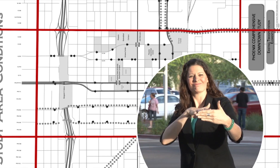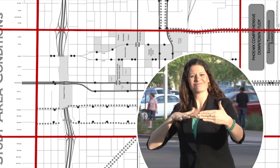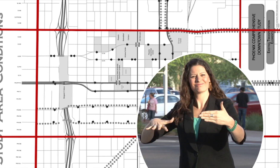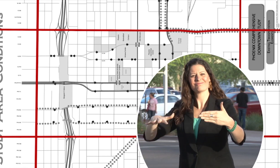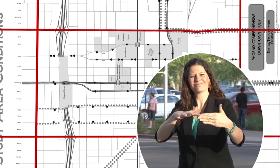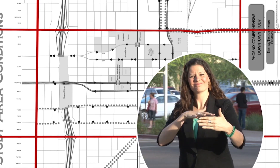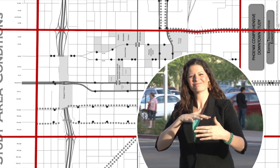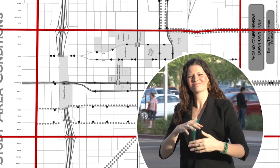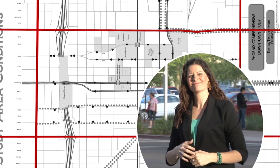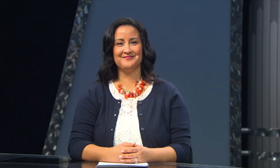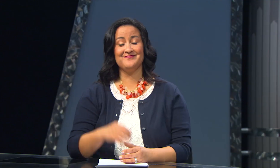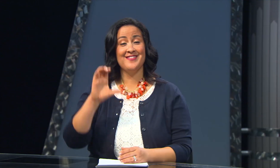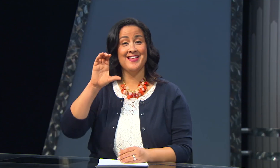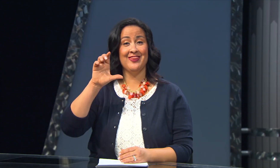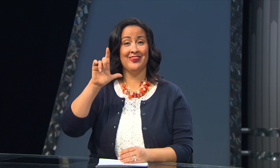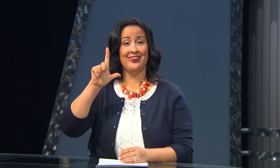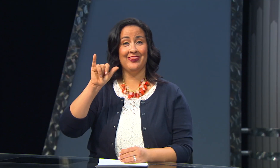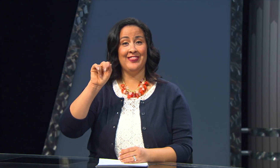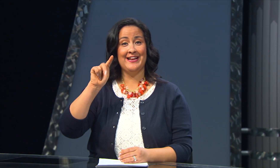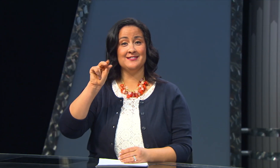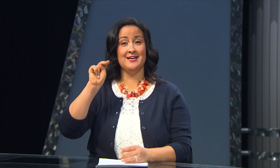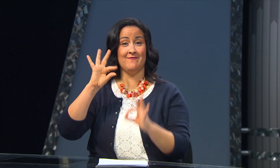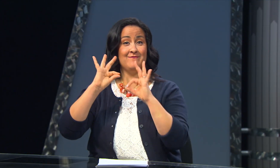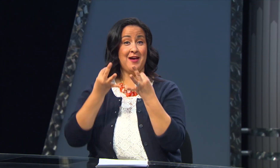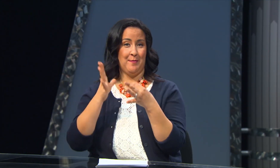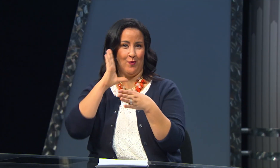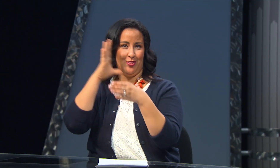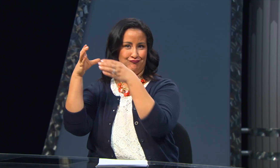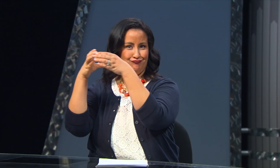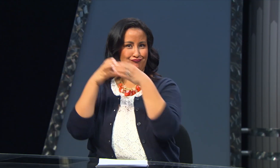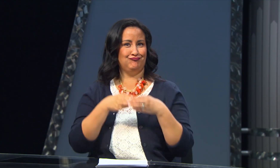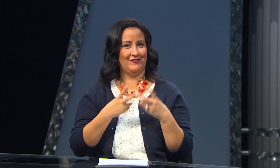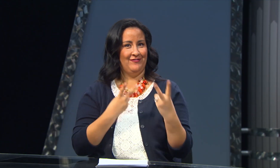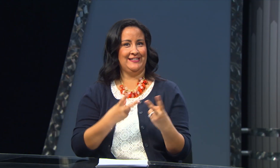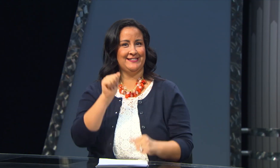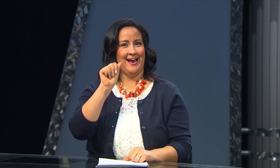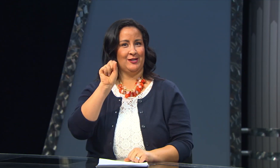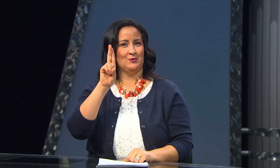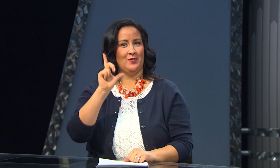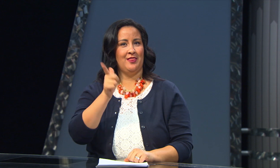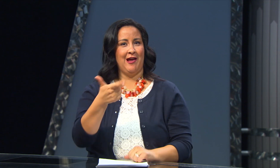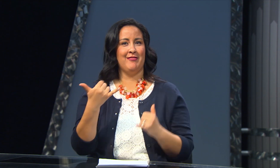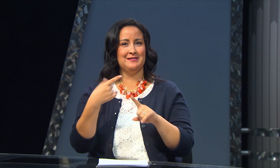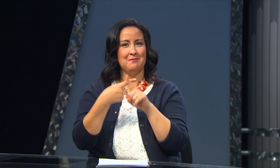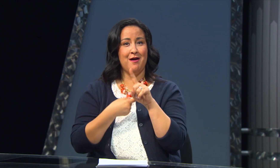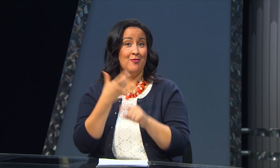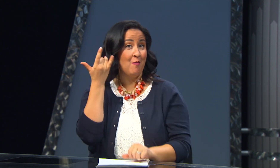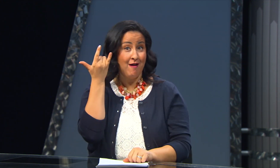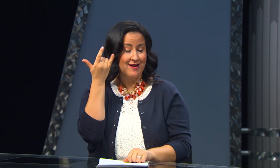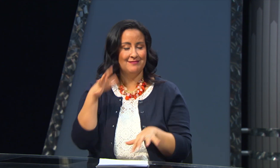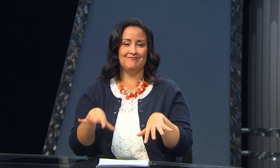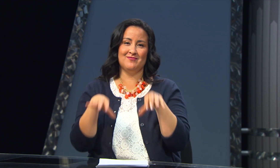THE CLINTON FAMILY WILL BE VISITING A-S-U LATER THIS MONTH TO HOST THEIR SEVENTH ANNUAL